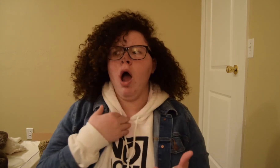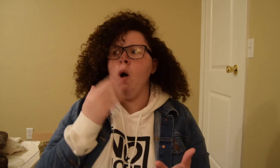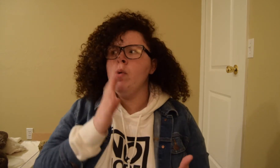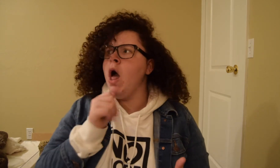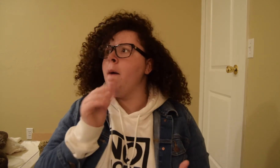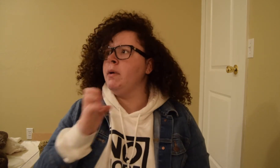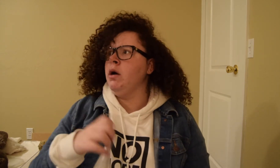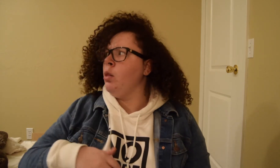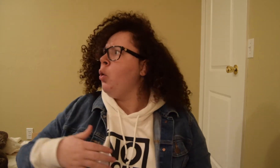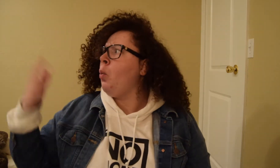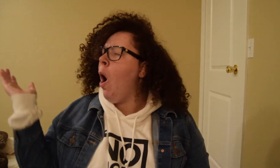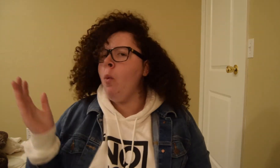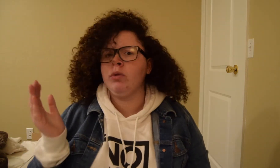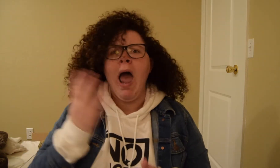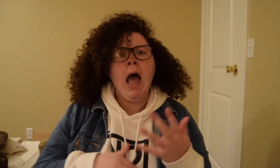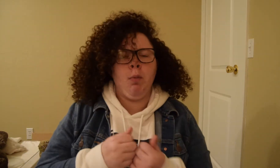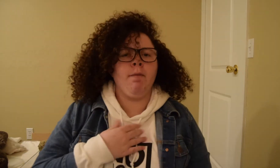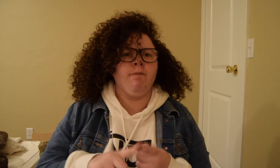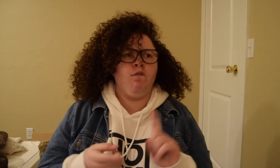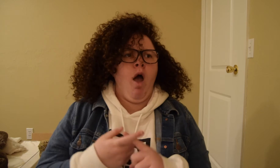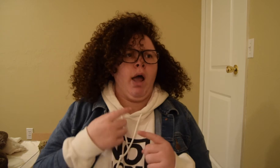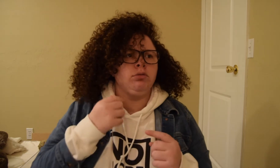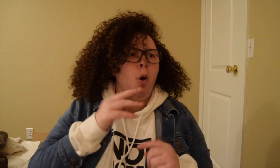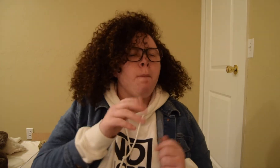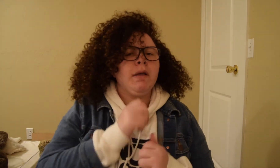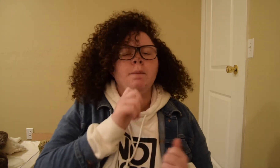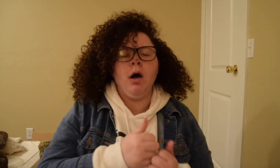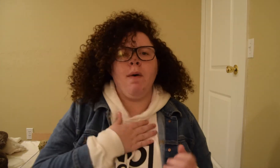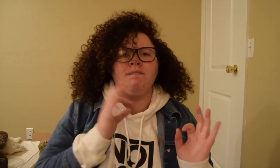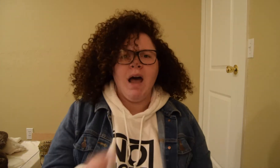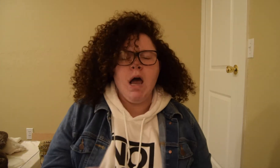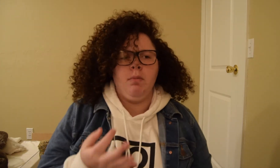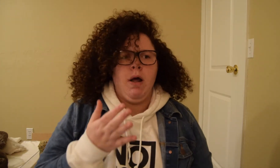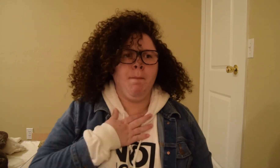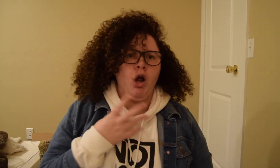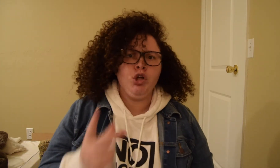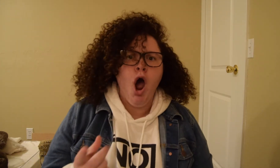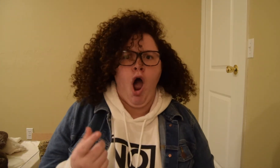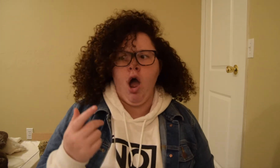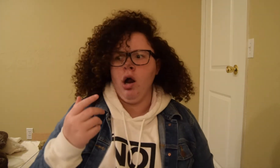I wouldn't be here hanging out with friends, my family, and my dog